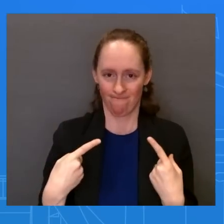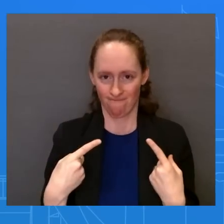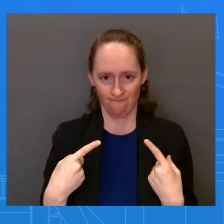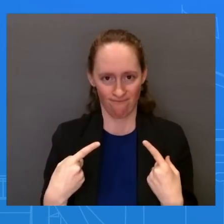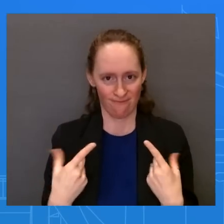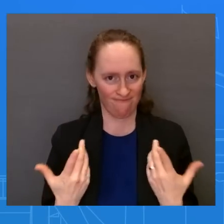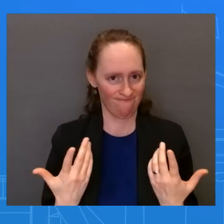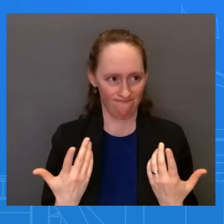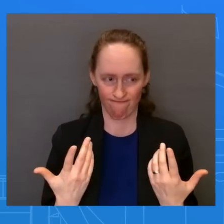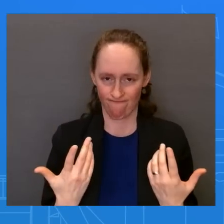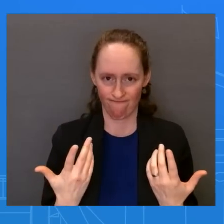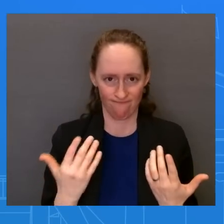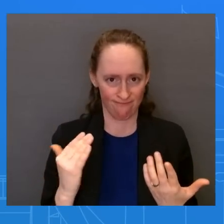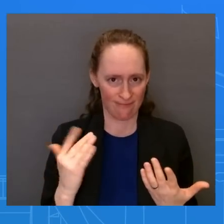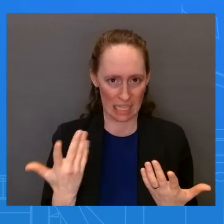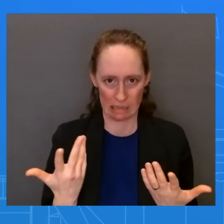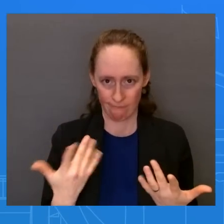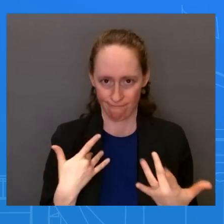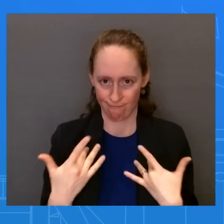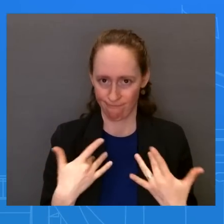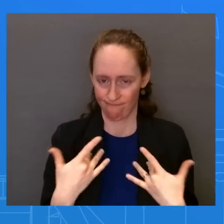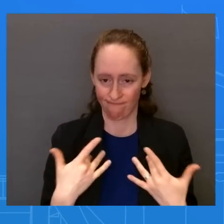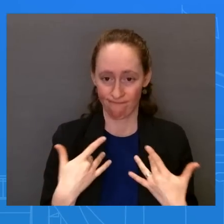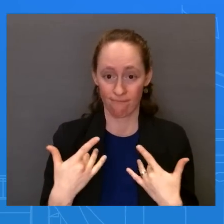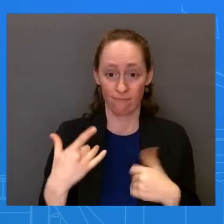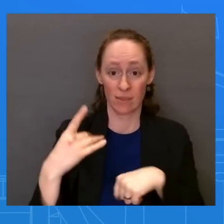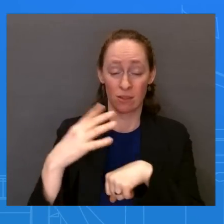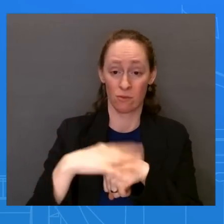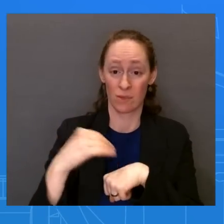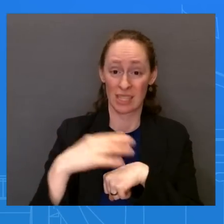So, I'm wondering if you consider those demands reasonable.